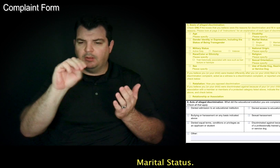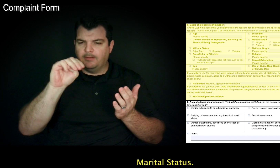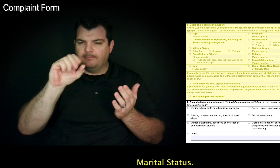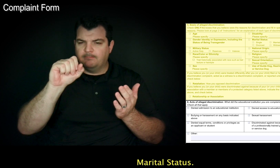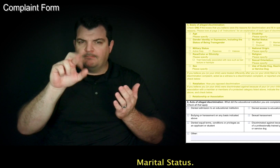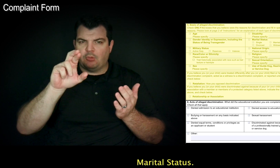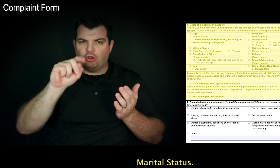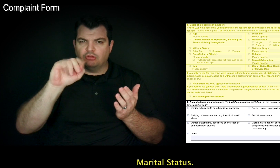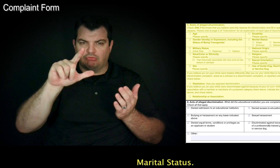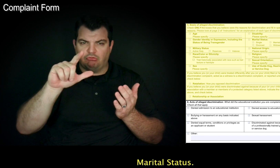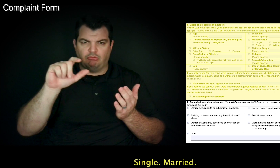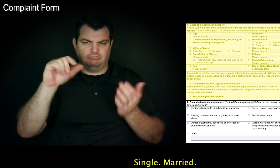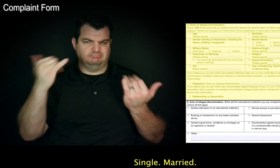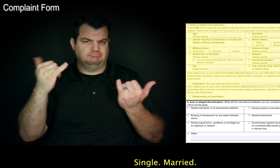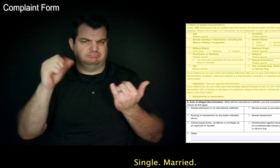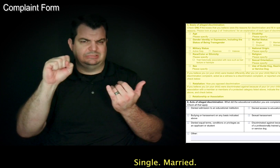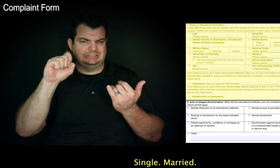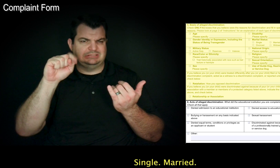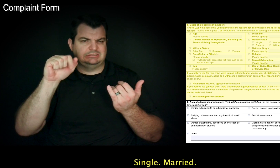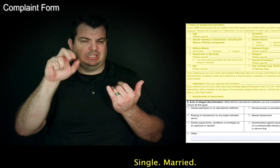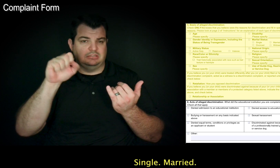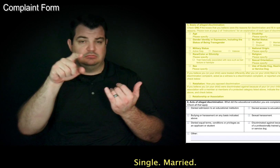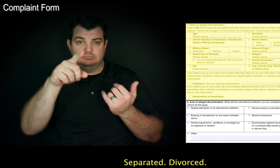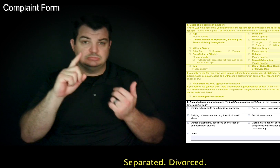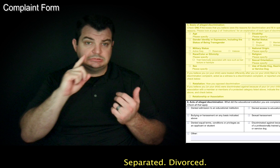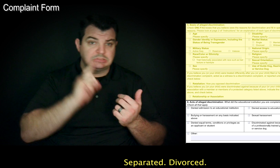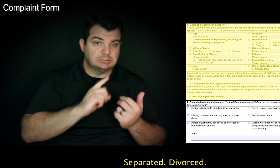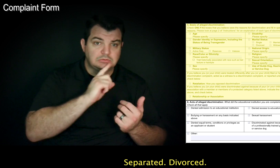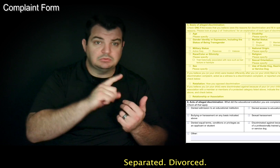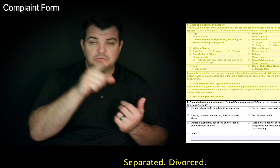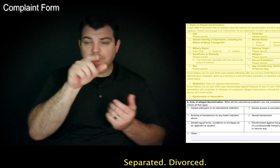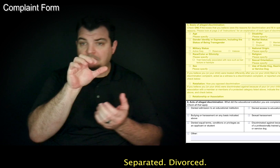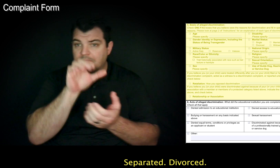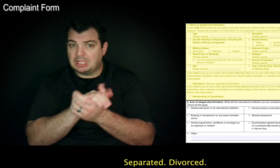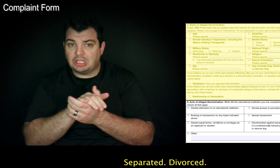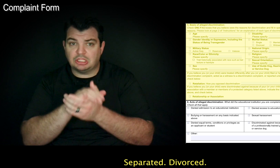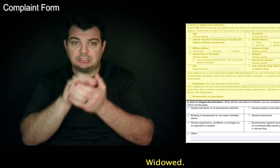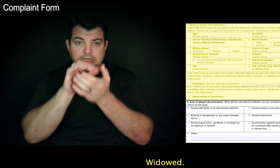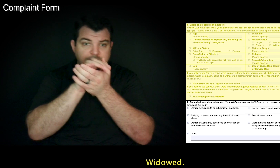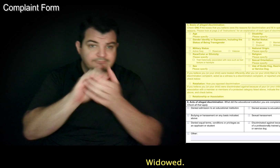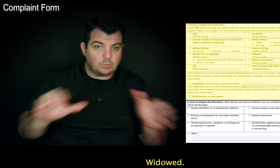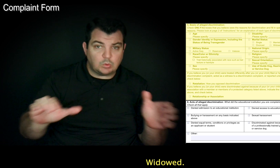Marital Status. Single. Married. Separated. Divorced. Widowed.